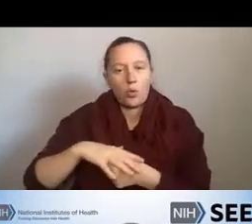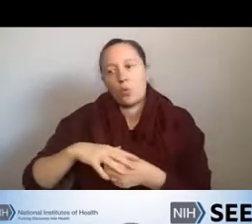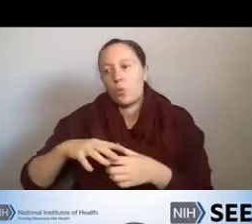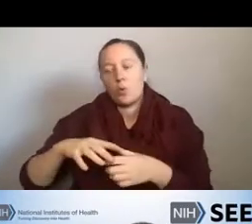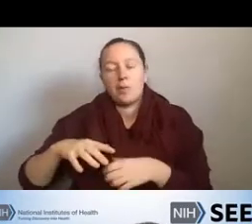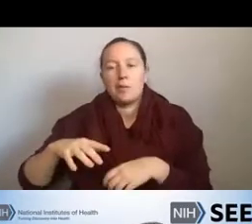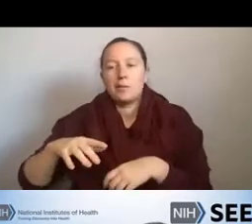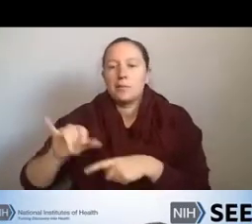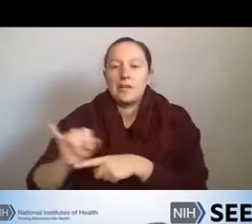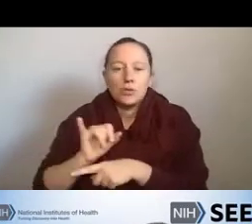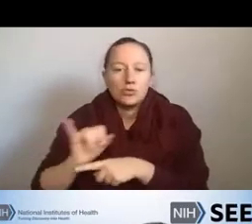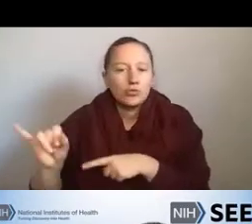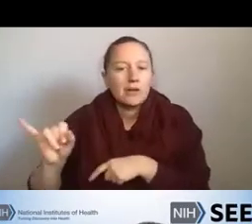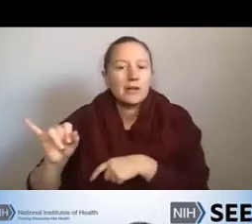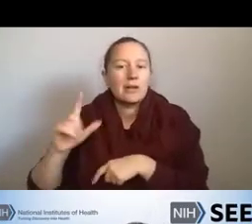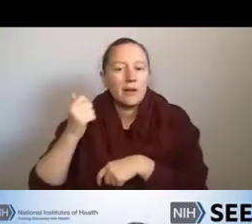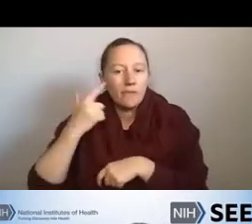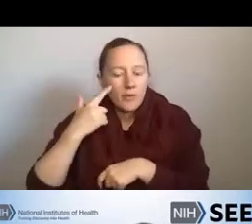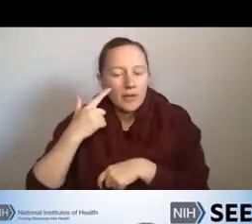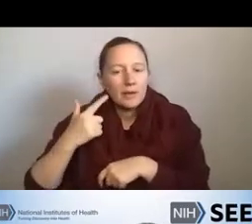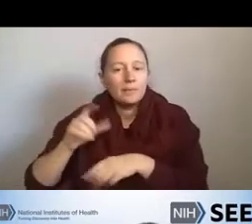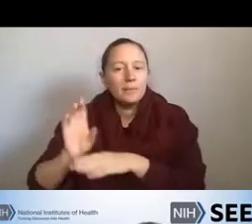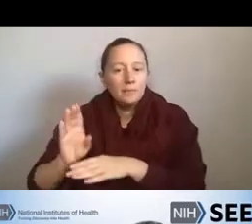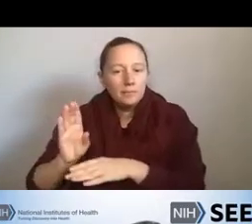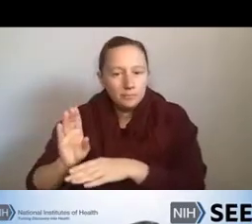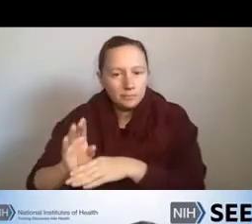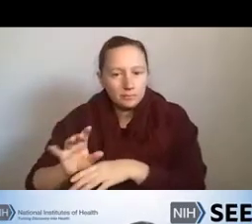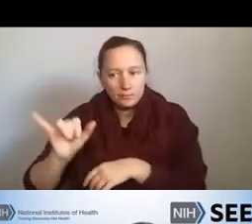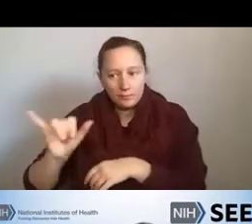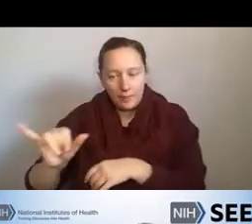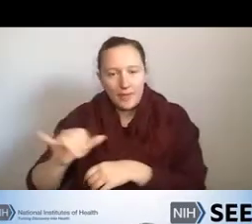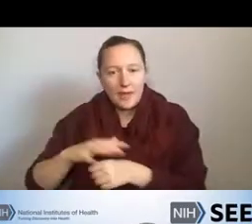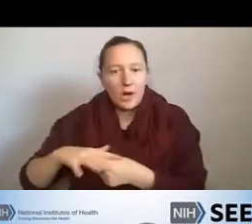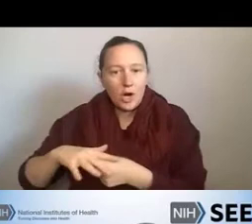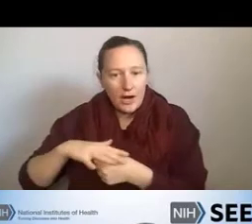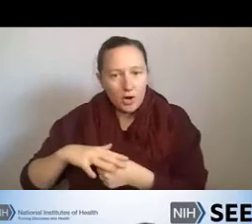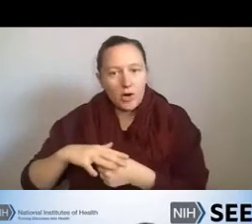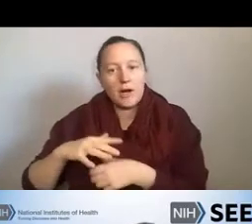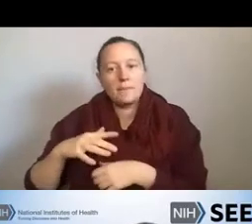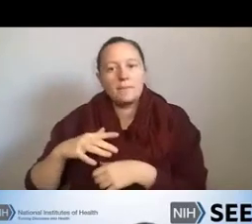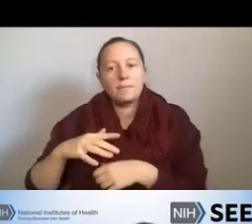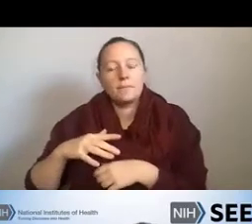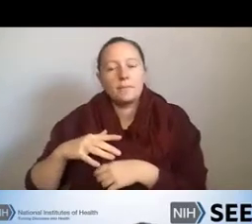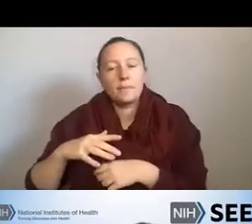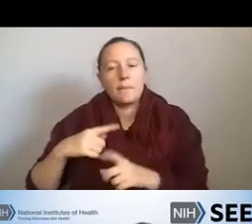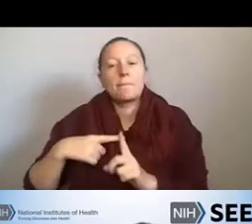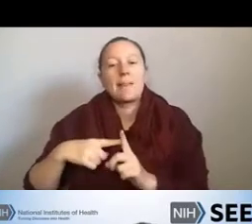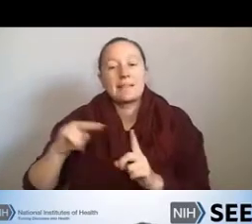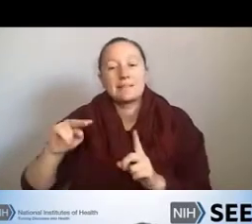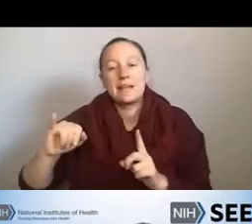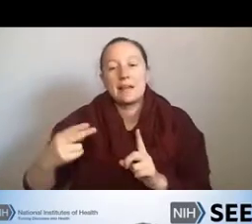and entrepreneurs in their ecosystem and network, but NIH also provides feedback and support